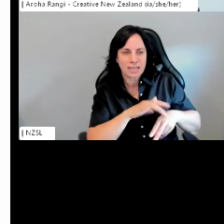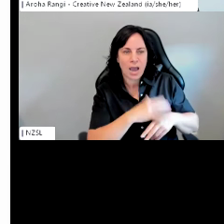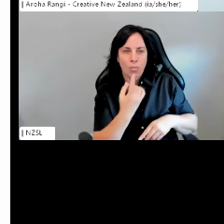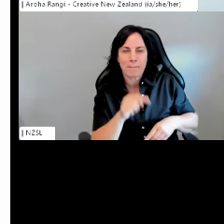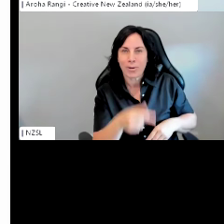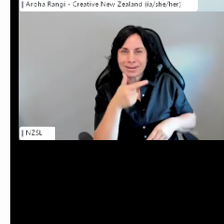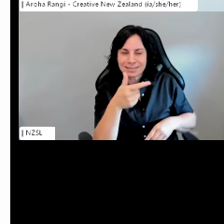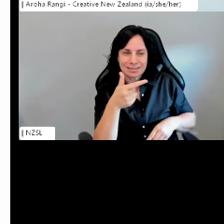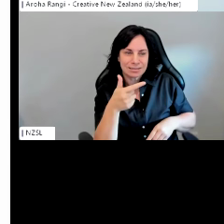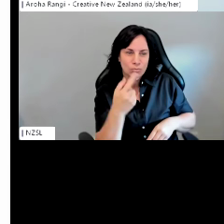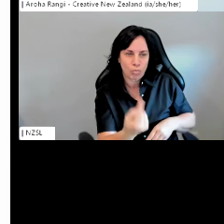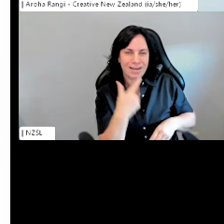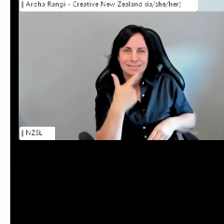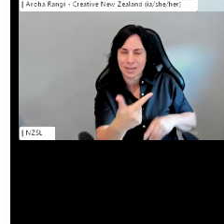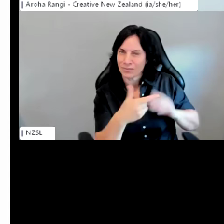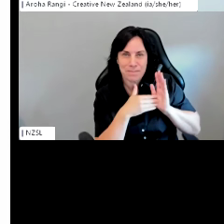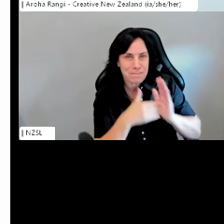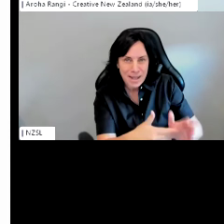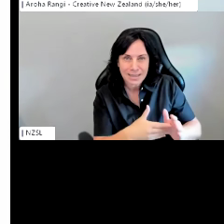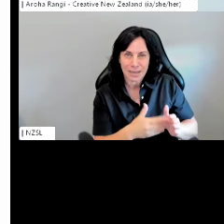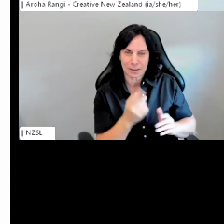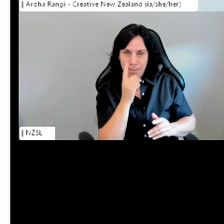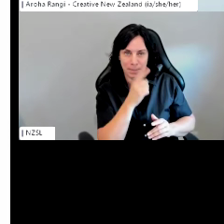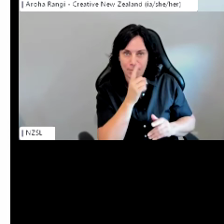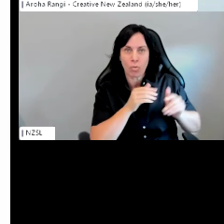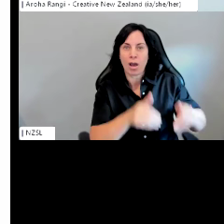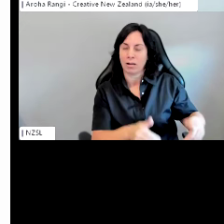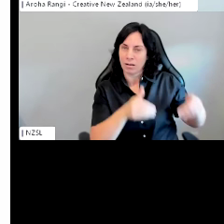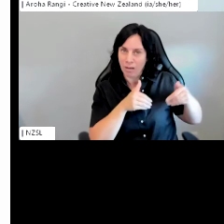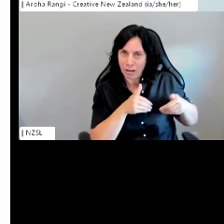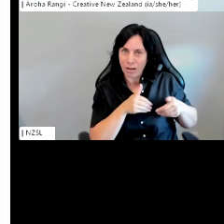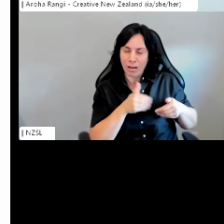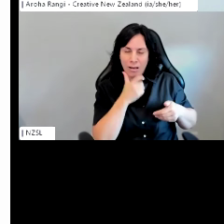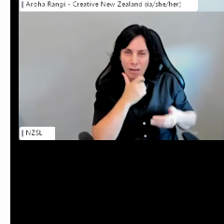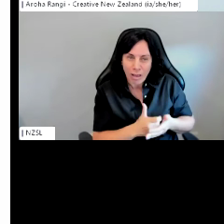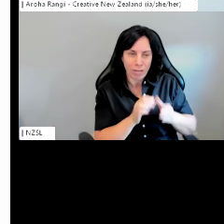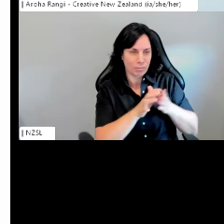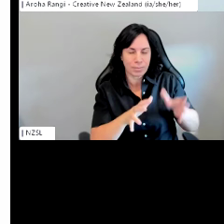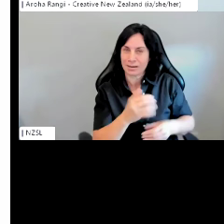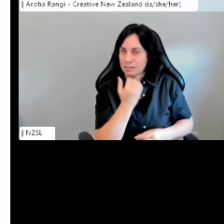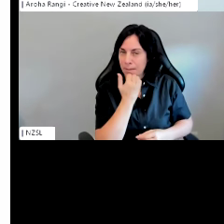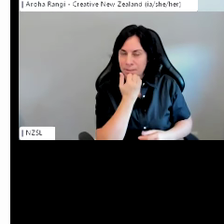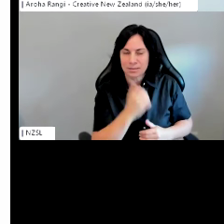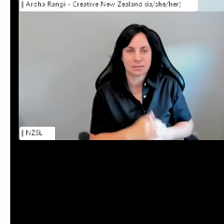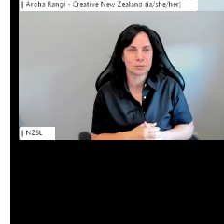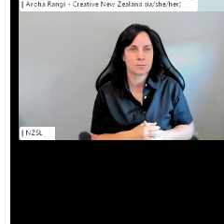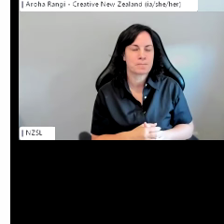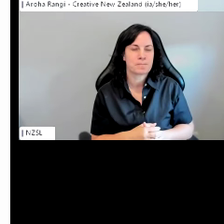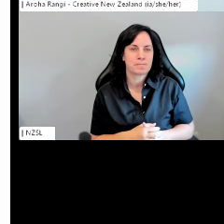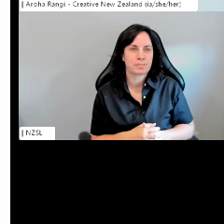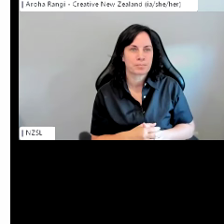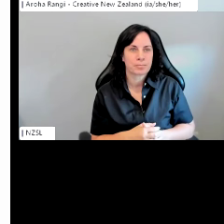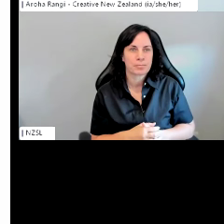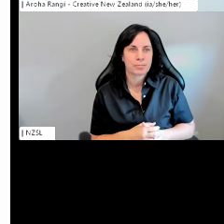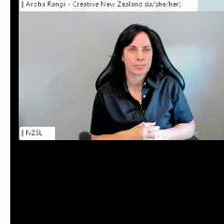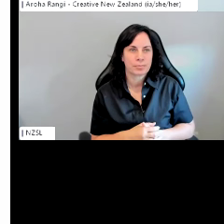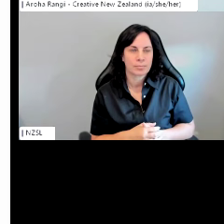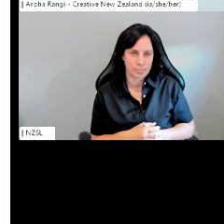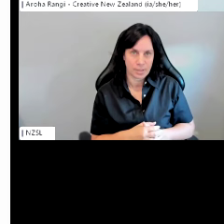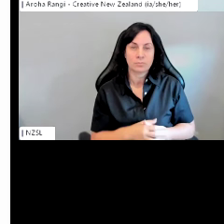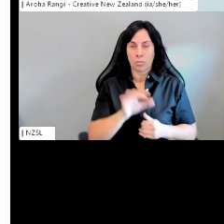absolutely enormous here. Um and so uh so this is this is what I would say is is your task is